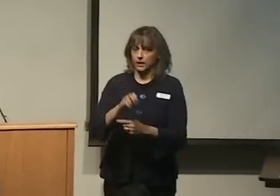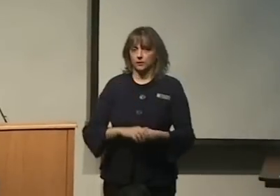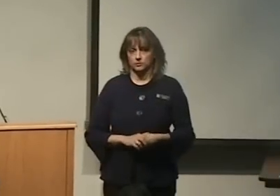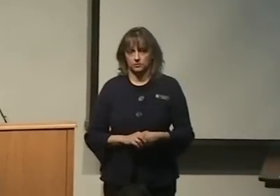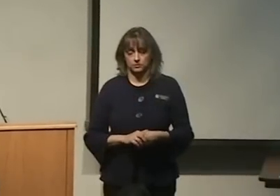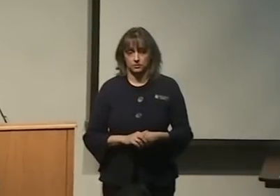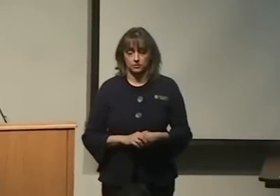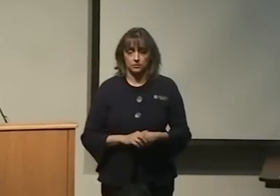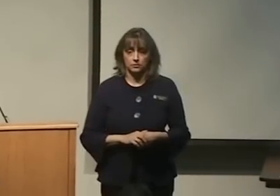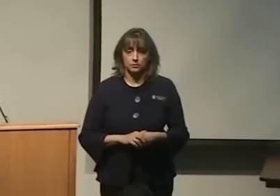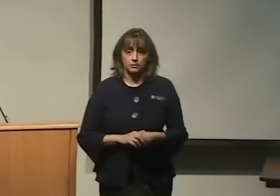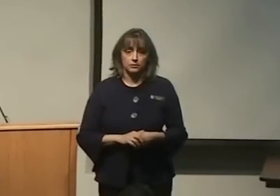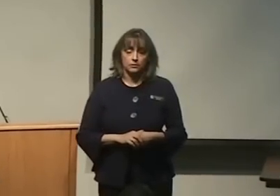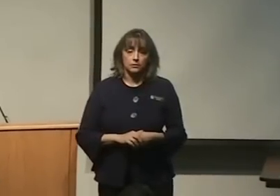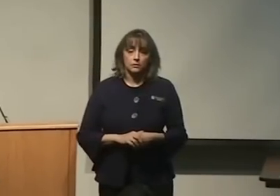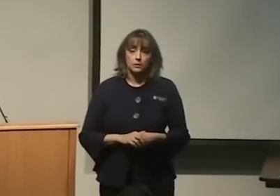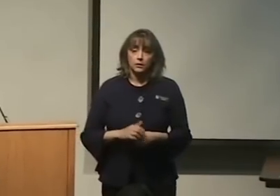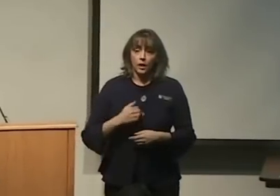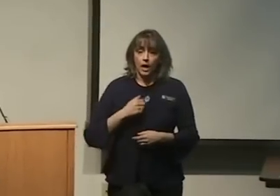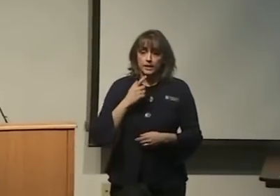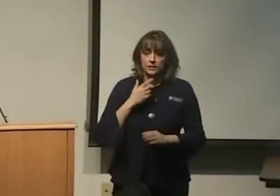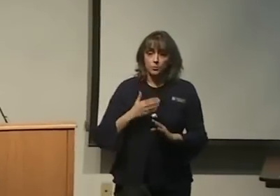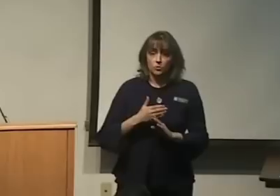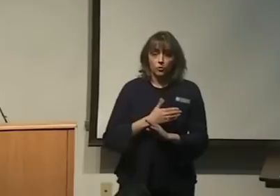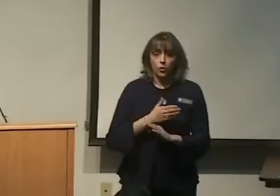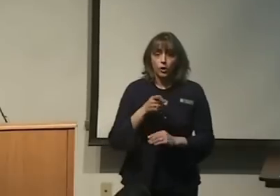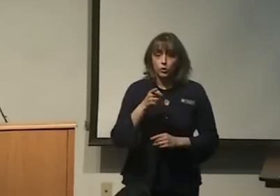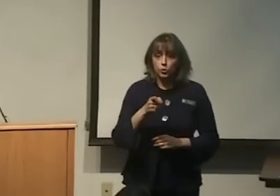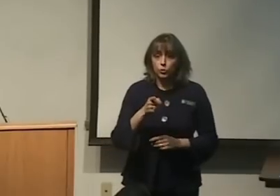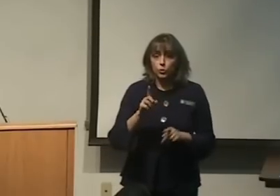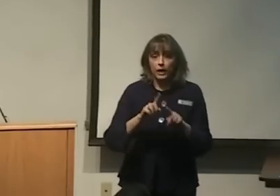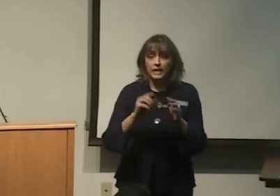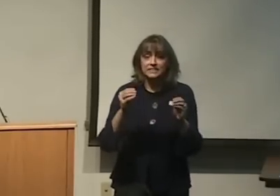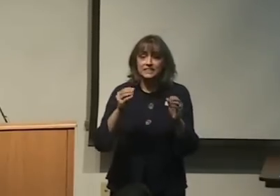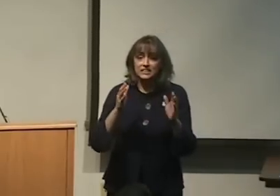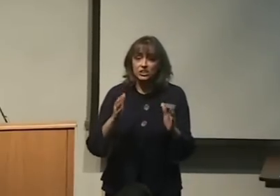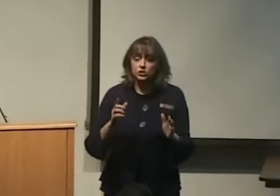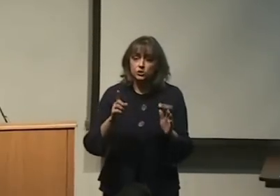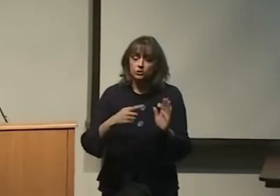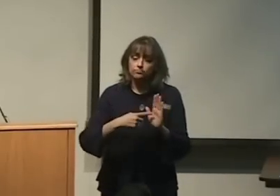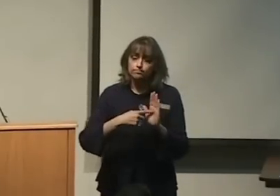to demonstrate slow thinking. You might also be the first adult human being,